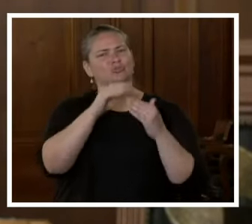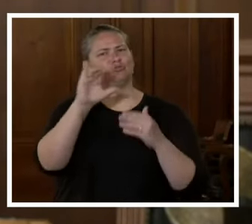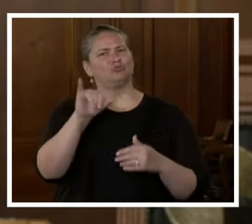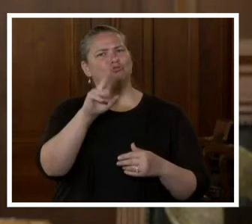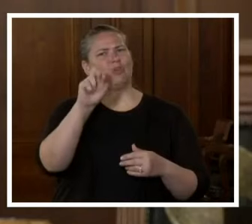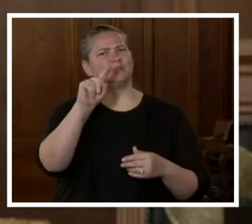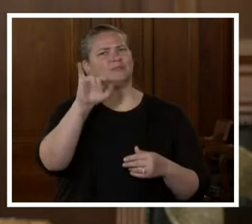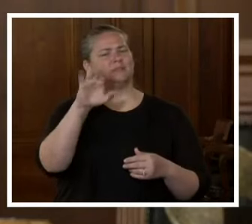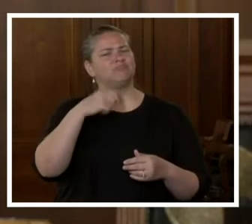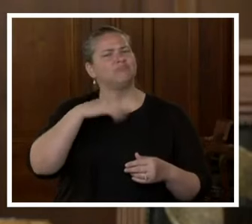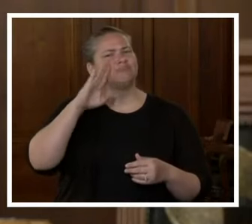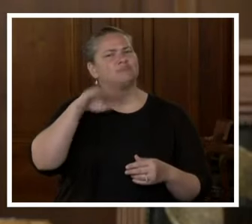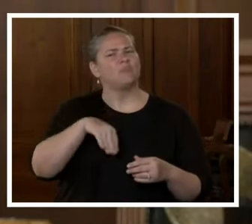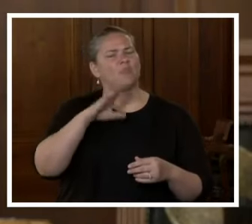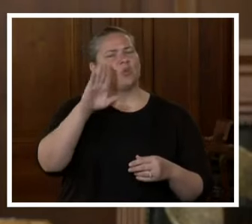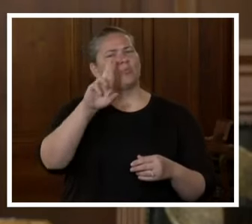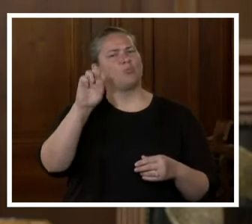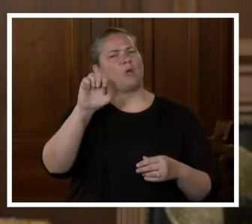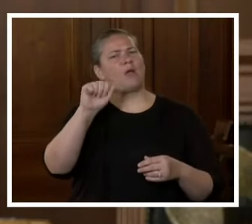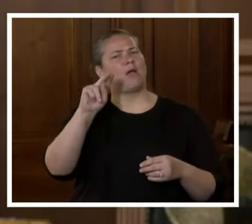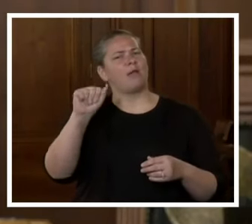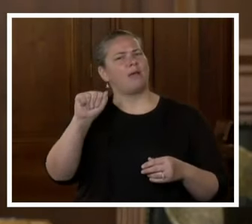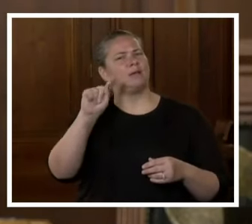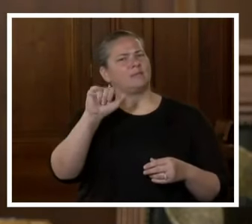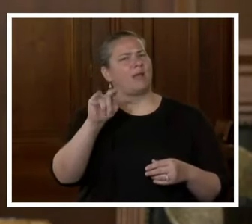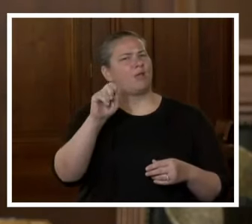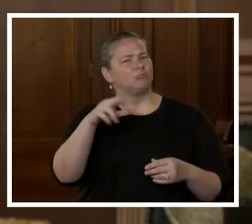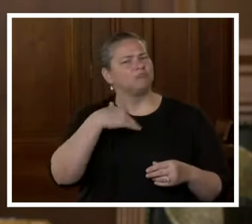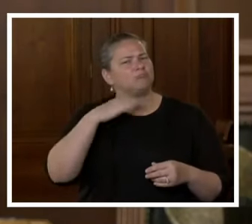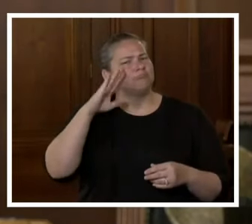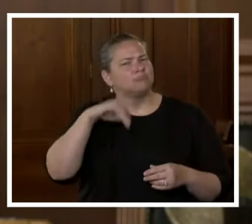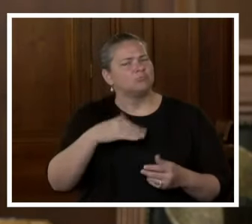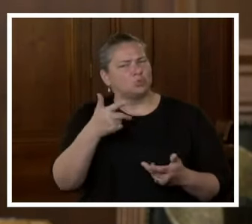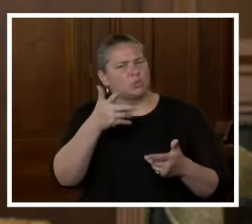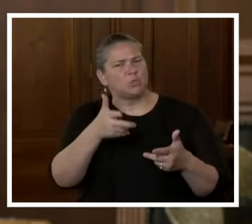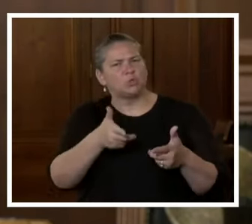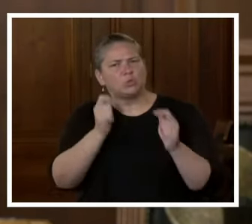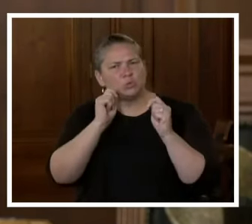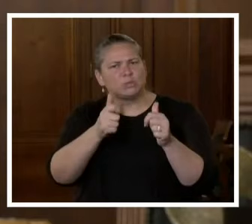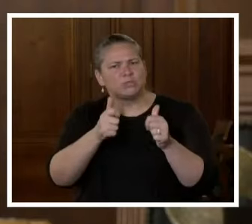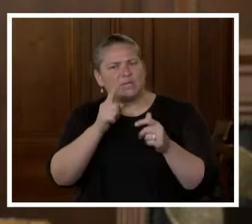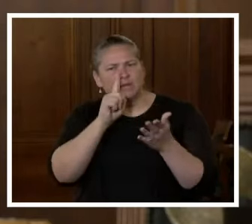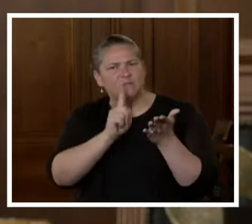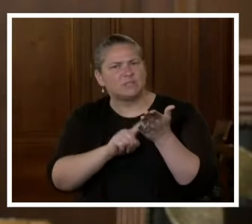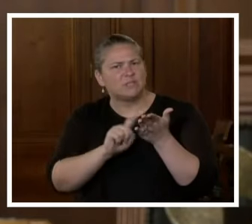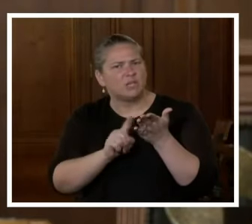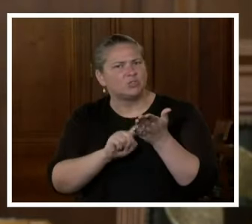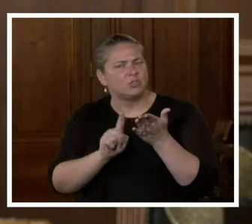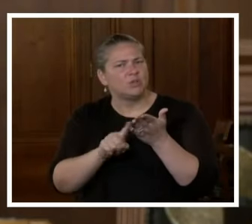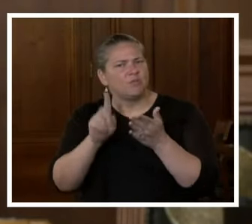I DON'T KNOW IF IT CHANGED THE AMOUNT, BUT THIS COMMITMENT FROM THIS COMPANY, I DON'T WANT TO JUST SAY WAS REACTIONARY.